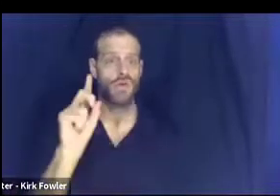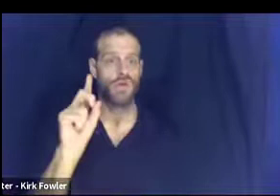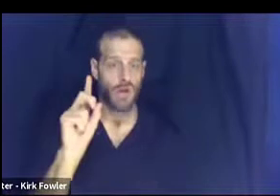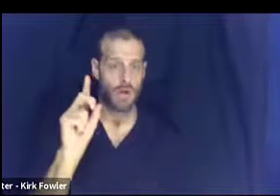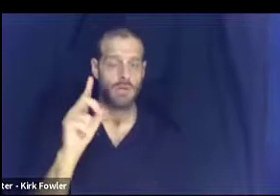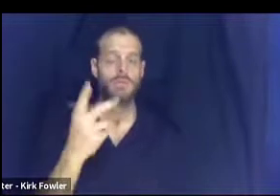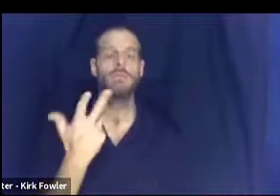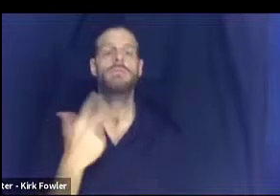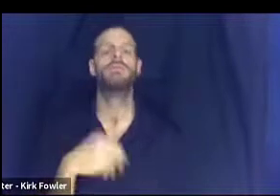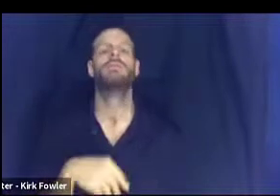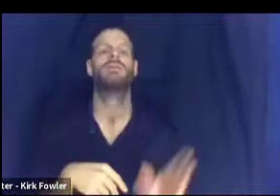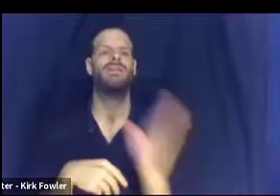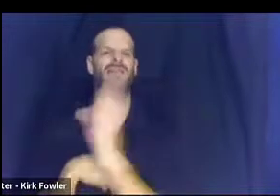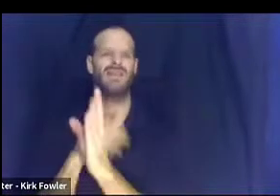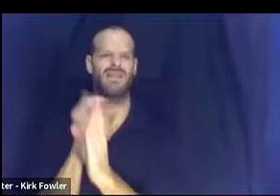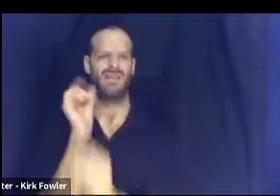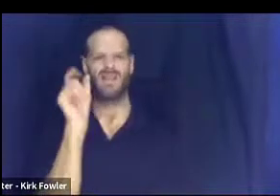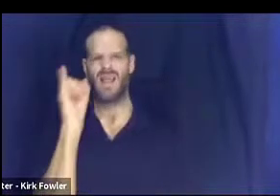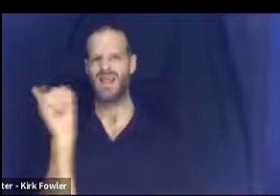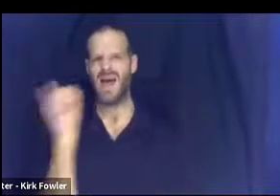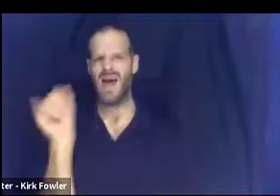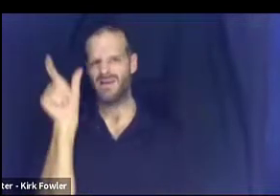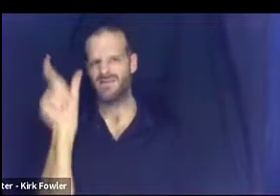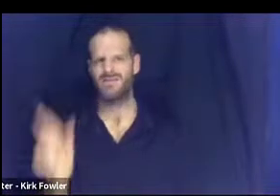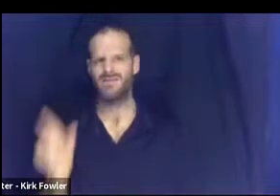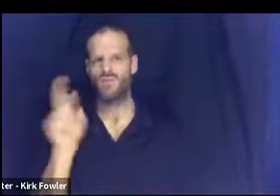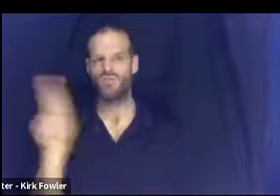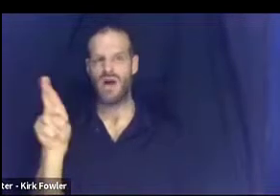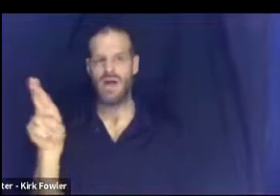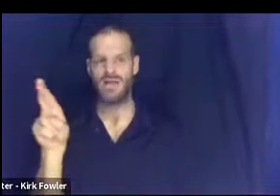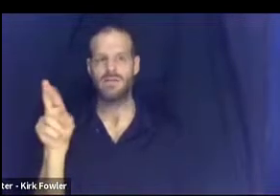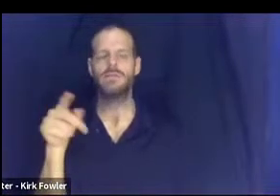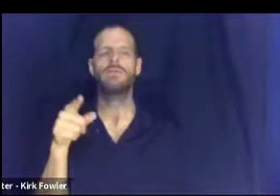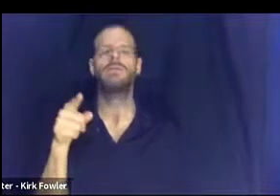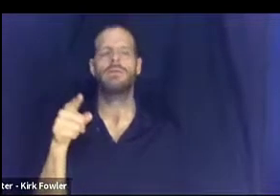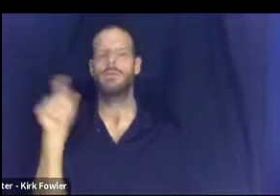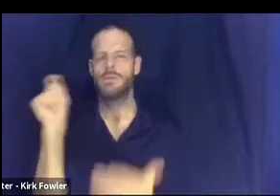And then you've got a little column on the right to write an information about your own student.